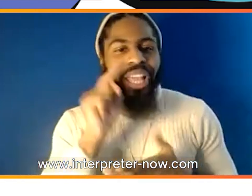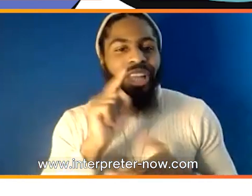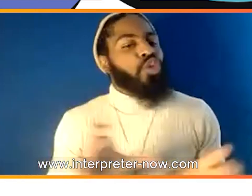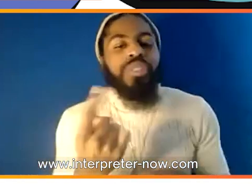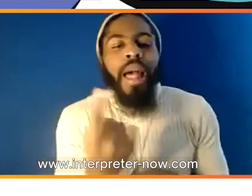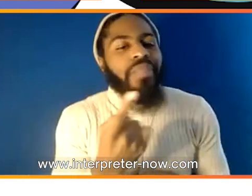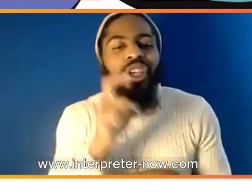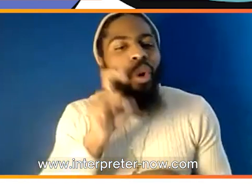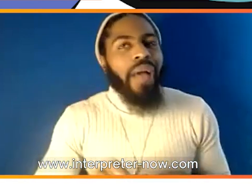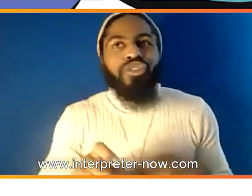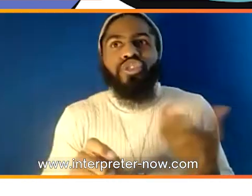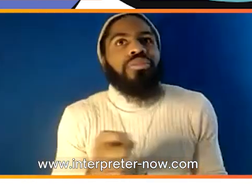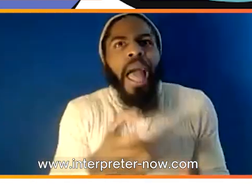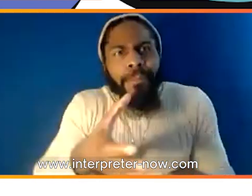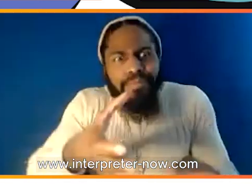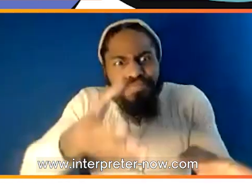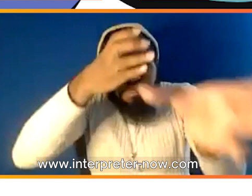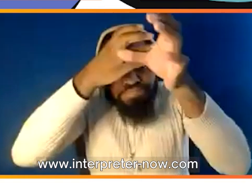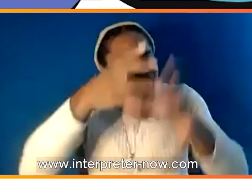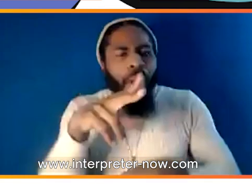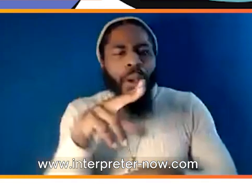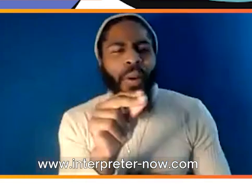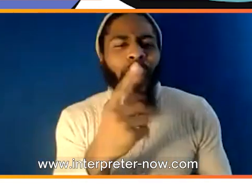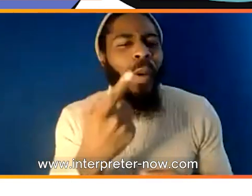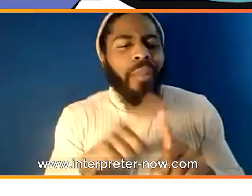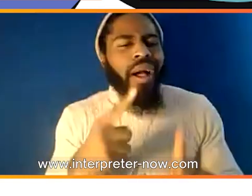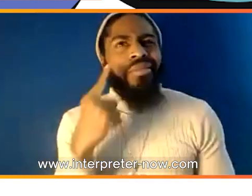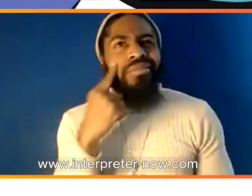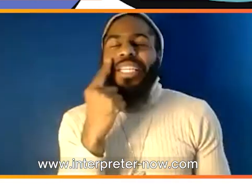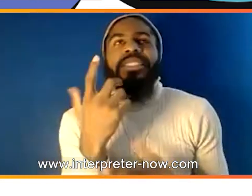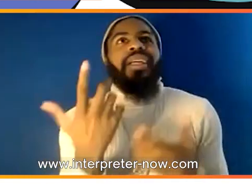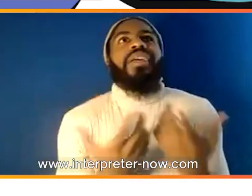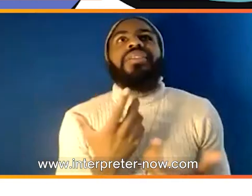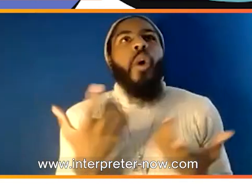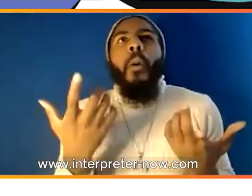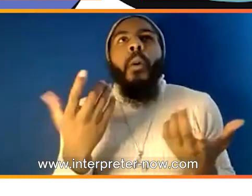message is very clear throughout, that you don't have to have all the answers. I think